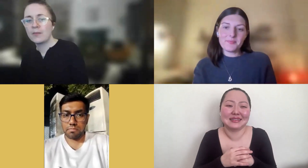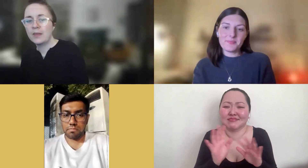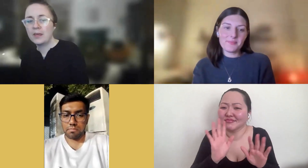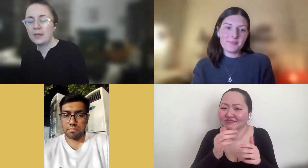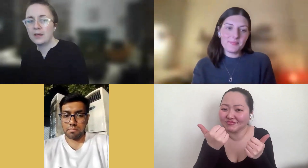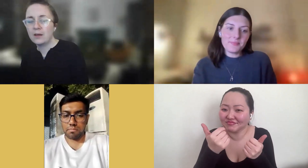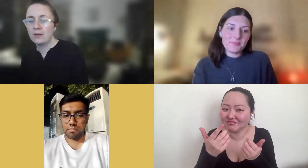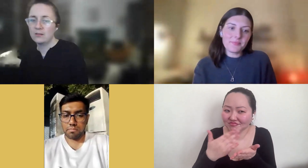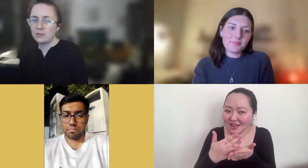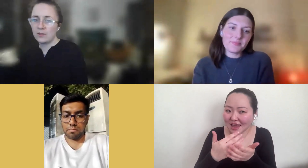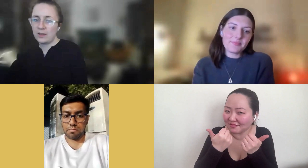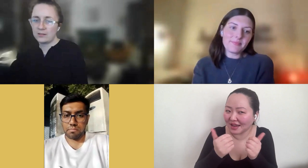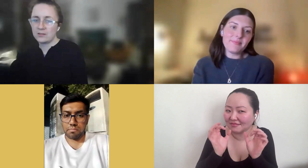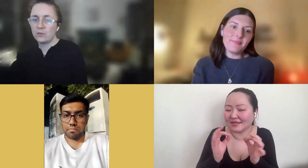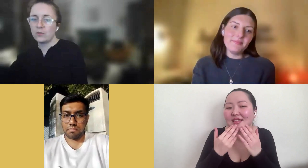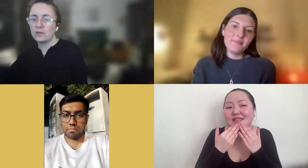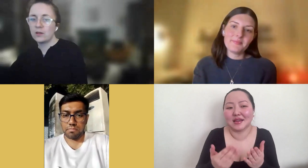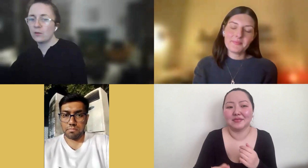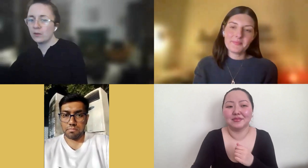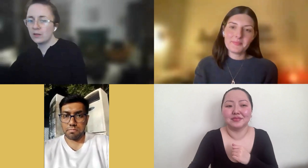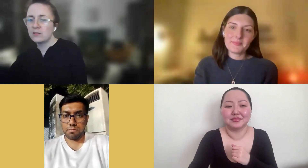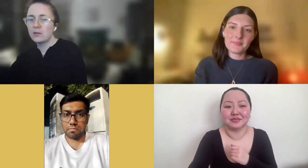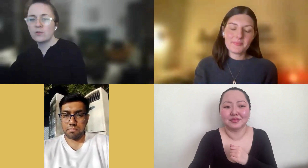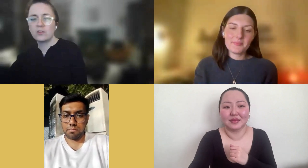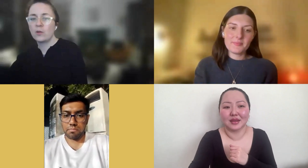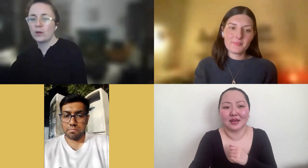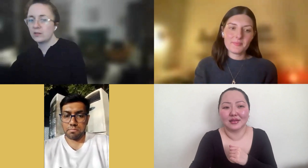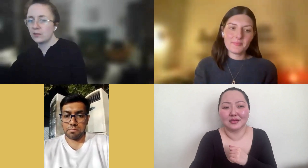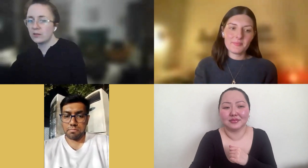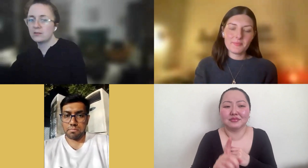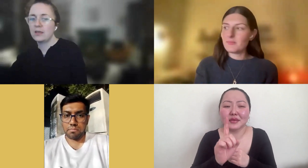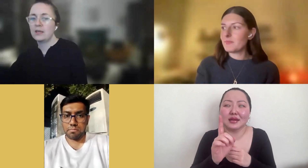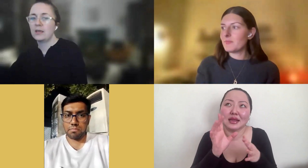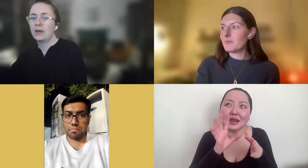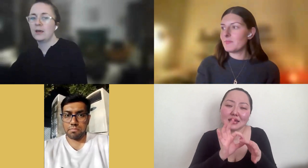But, in terms of access, in terms of the show, I can definitely say